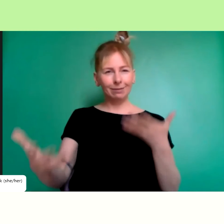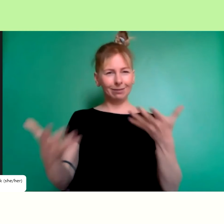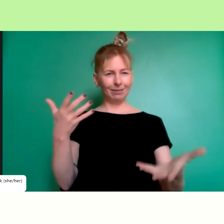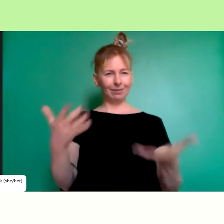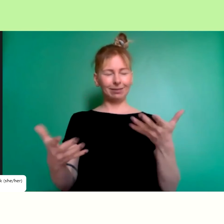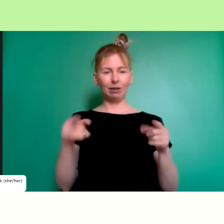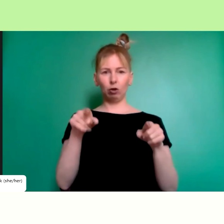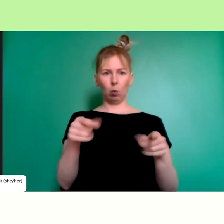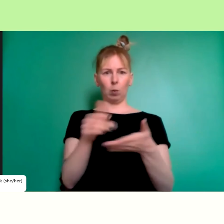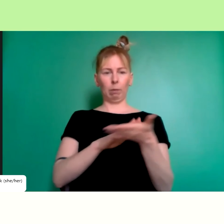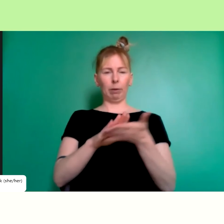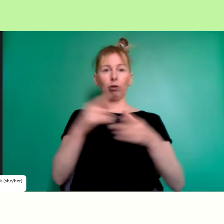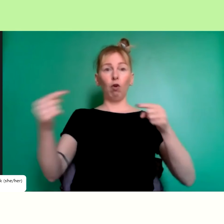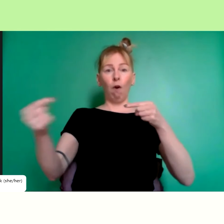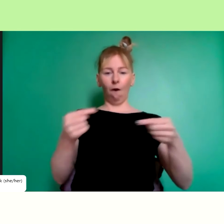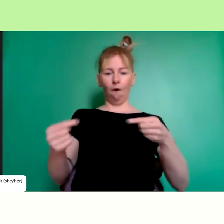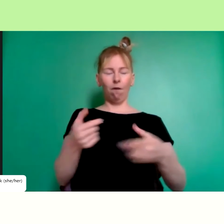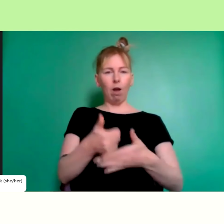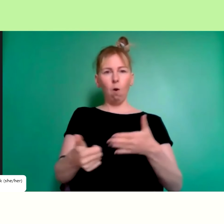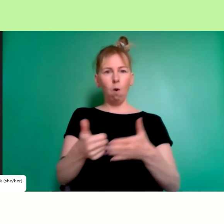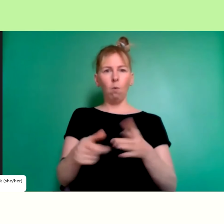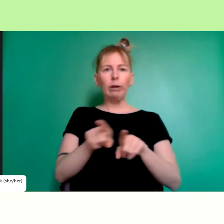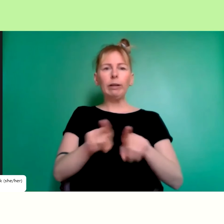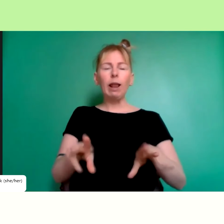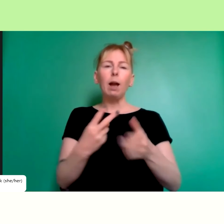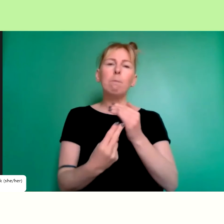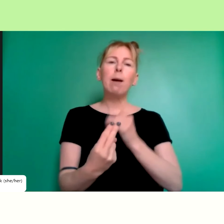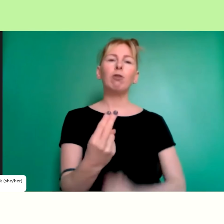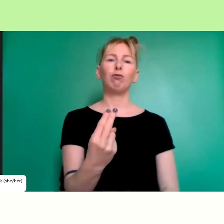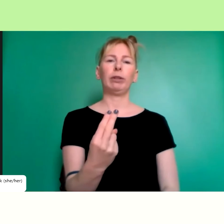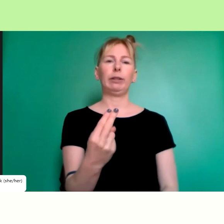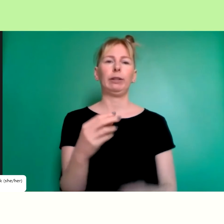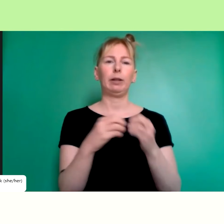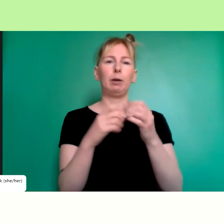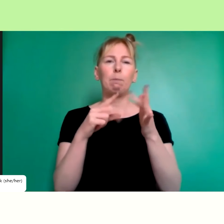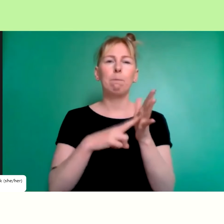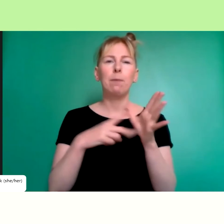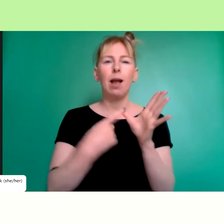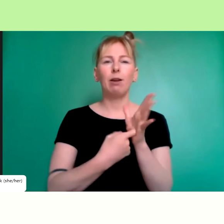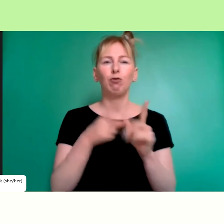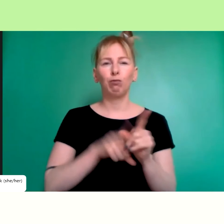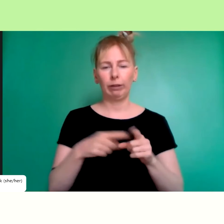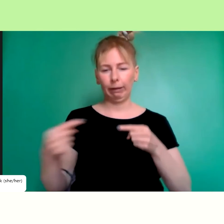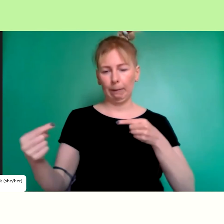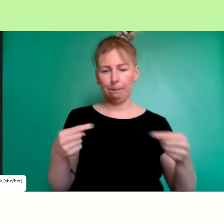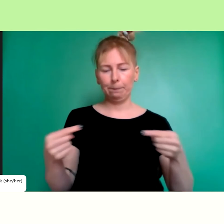worldview, or shall we say, put it another way, doing conflict in this adversarial